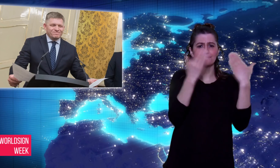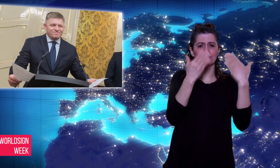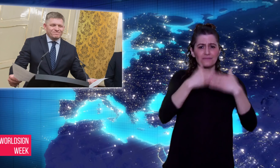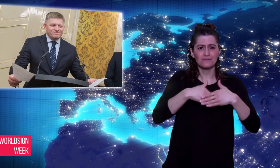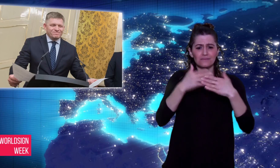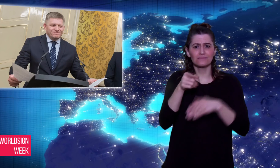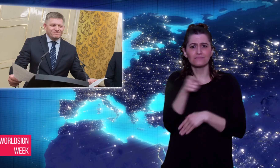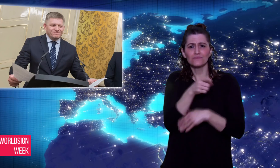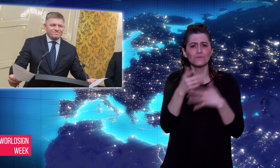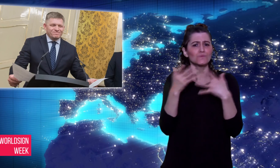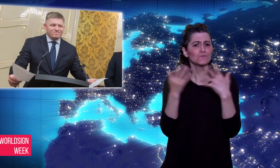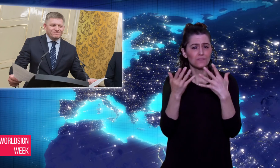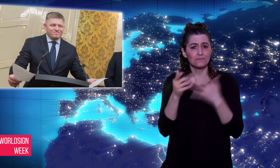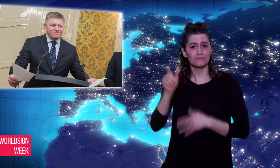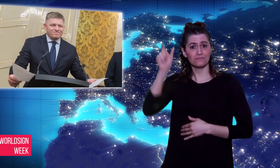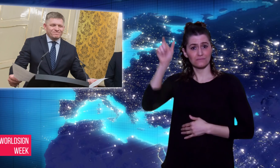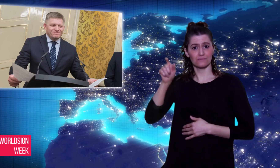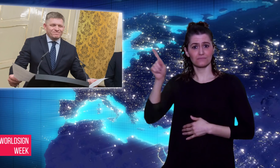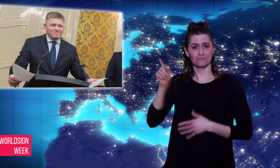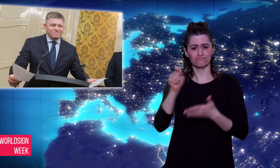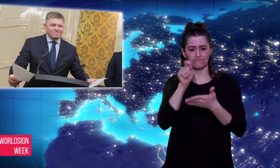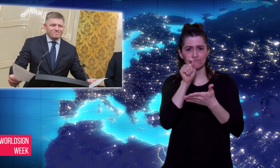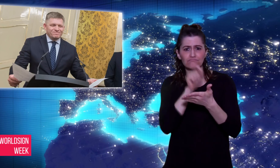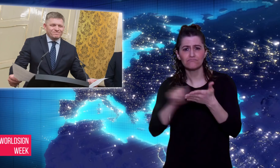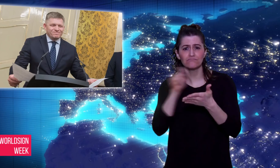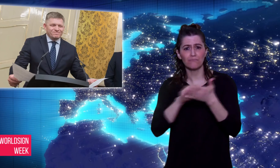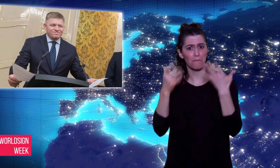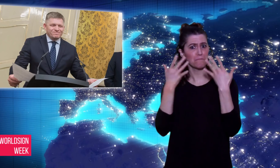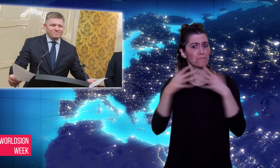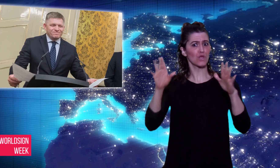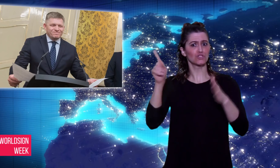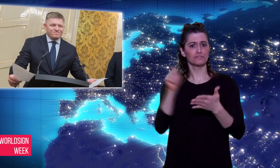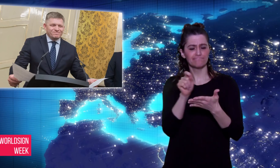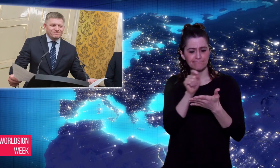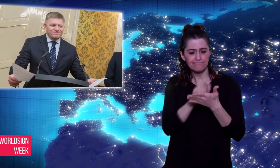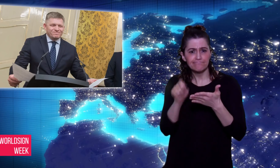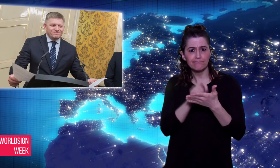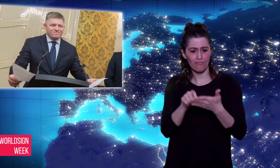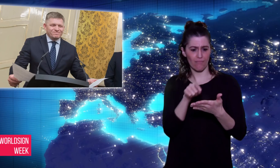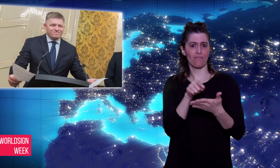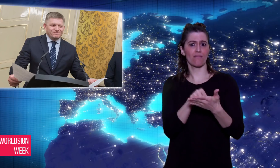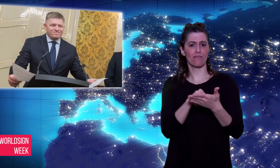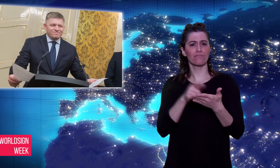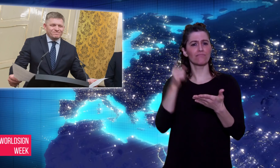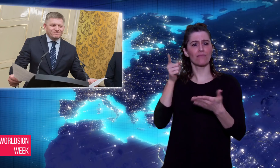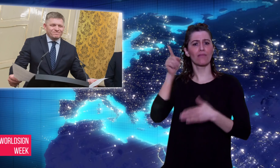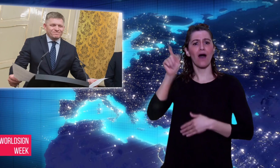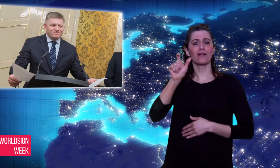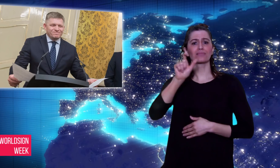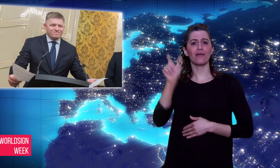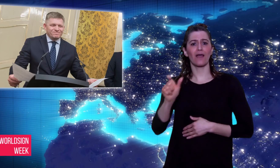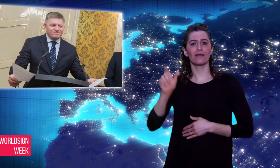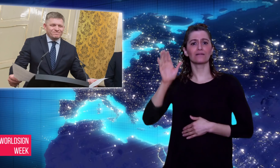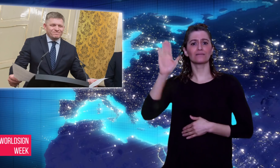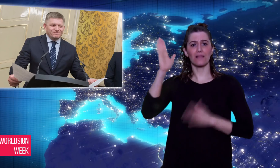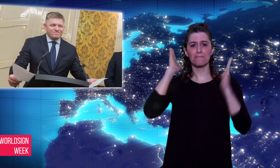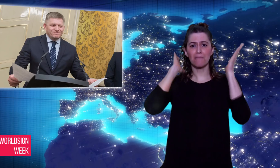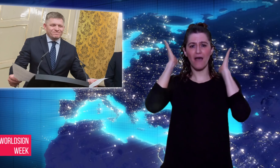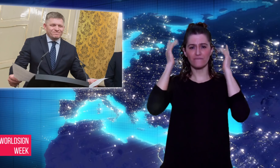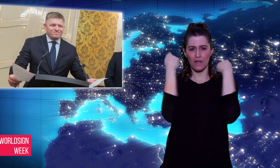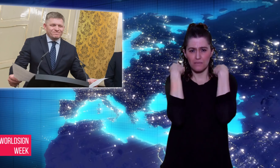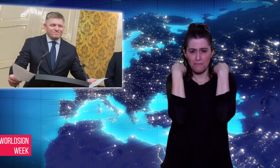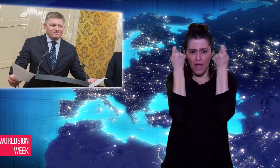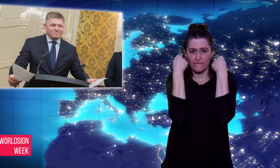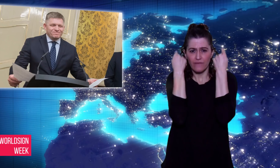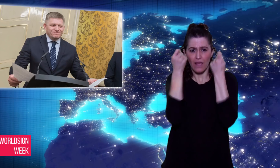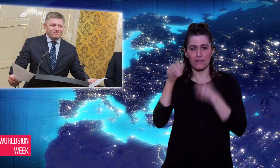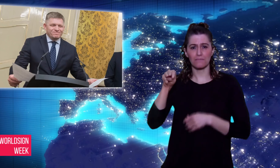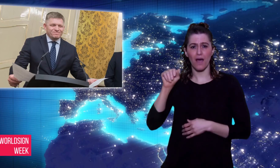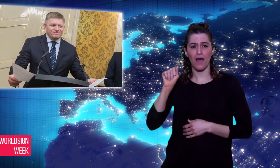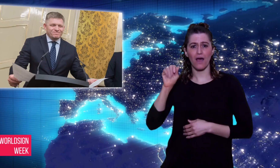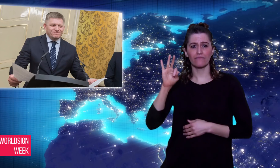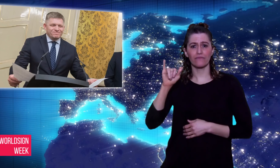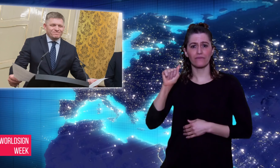Italian mafia and its connections to two